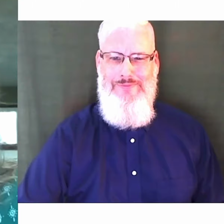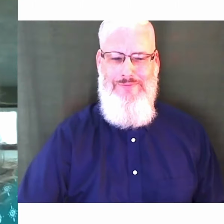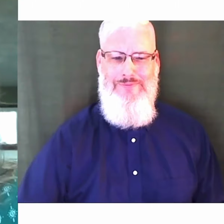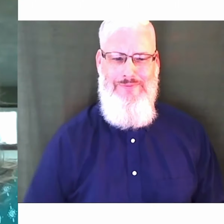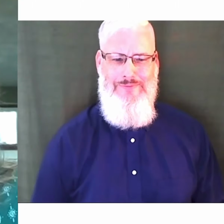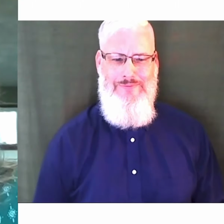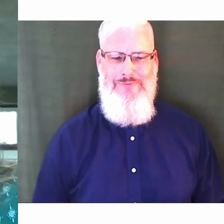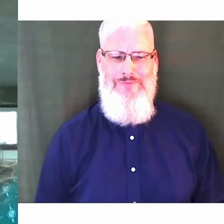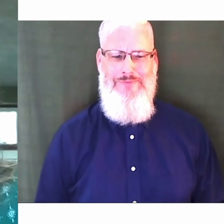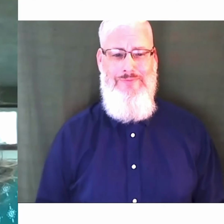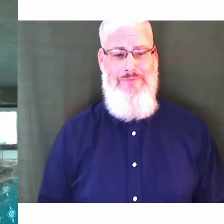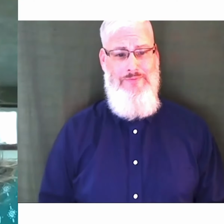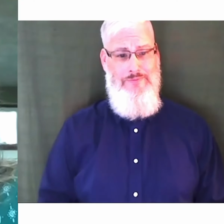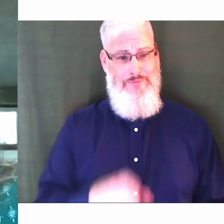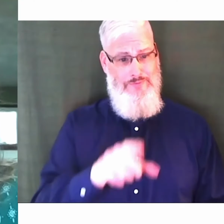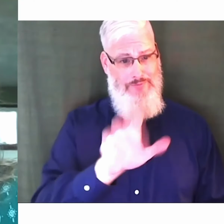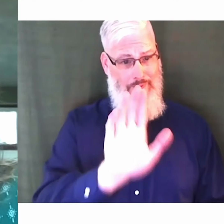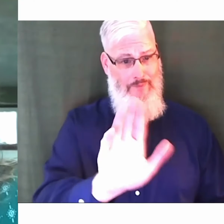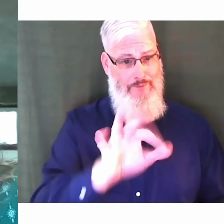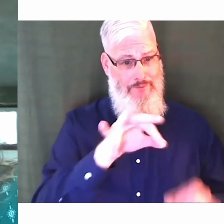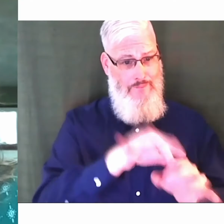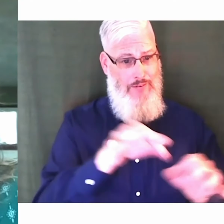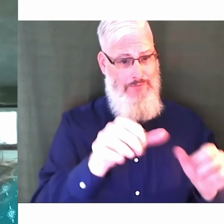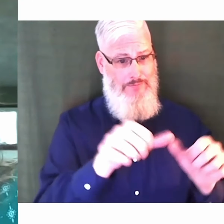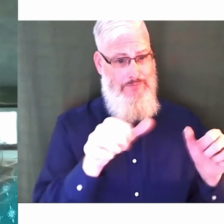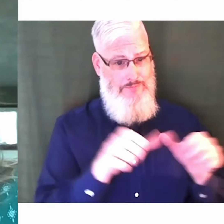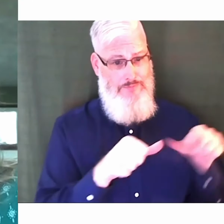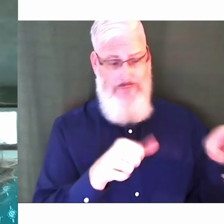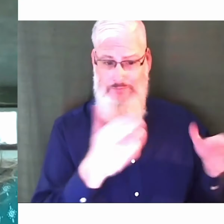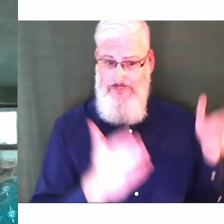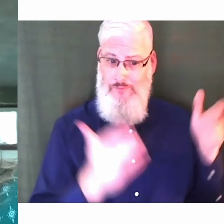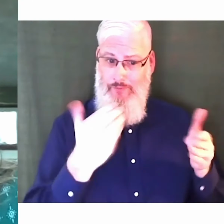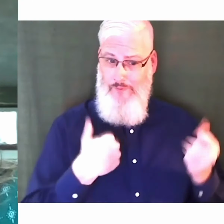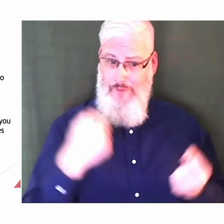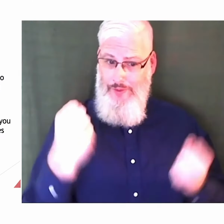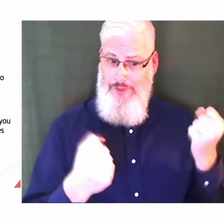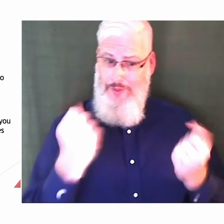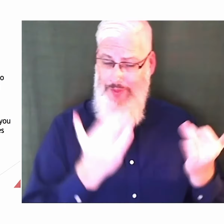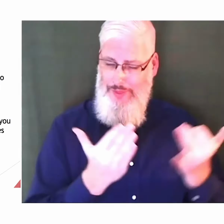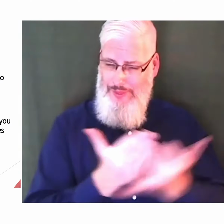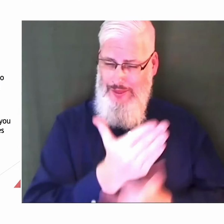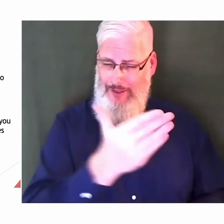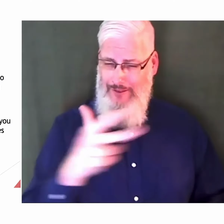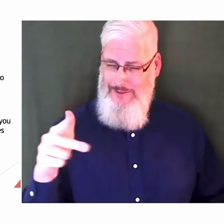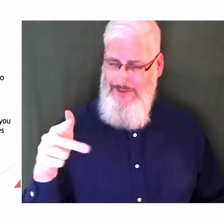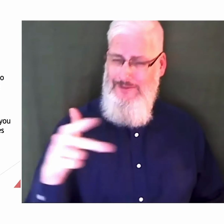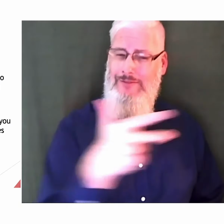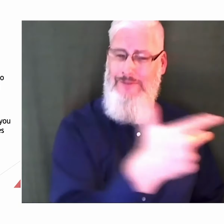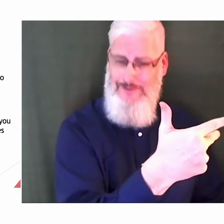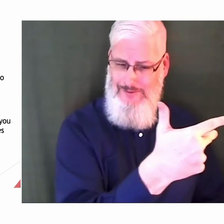Your polling place maybe offering Drive Through Voting. Drive Through Voting is different than Curbside Voting